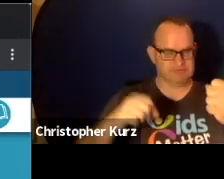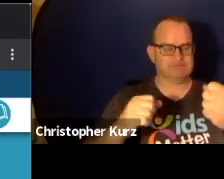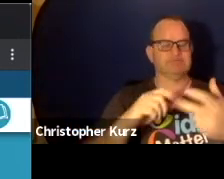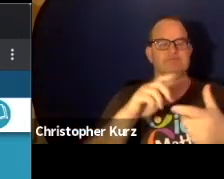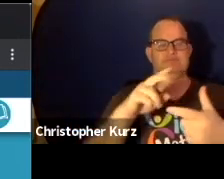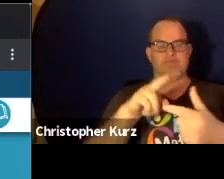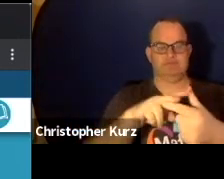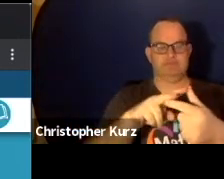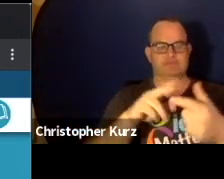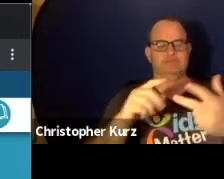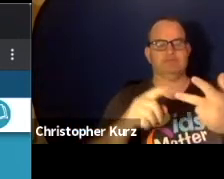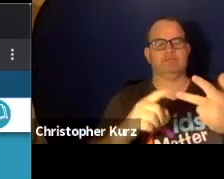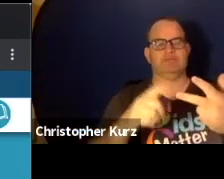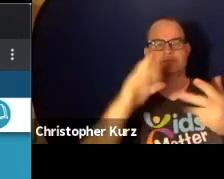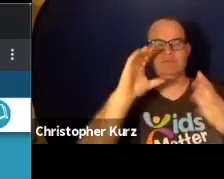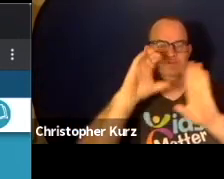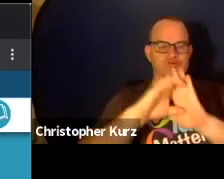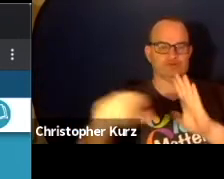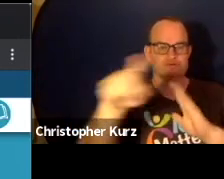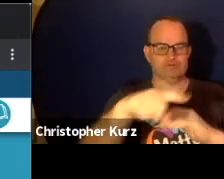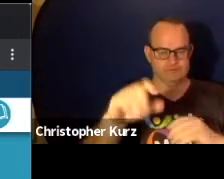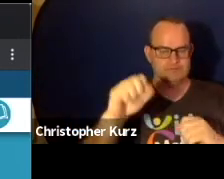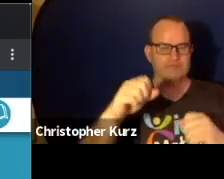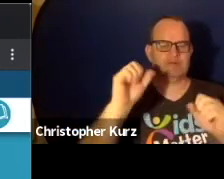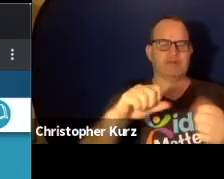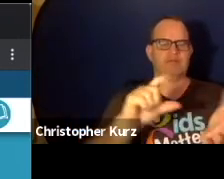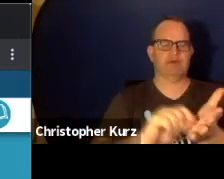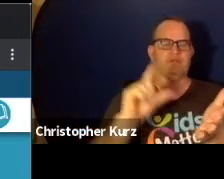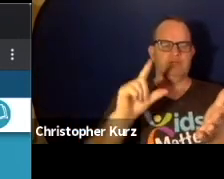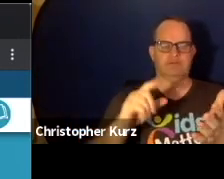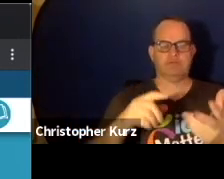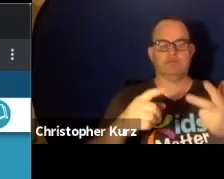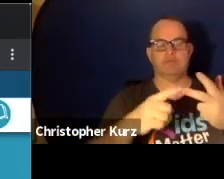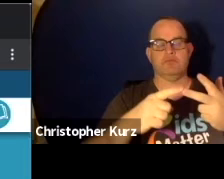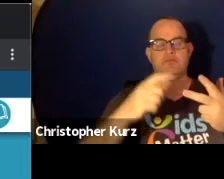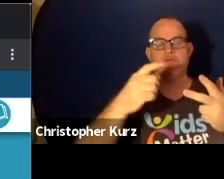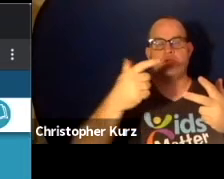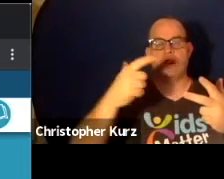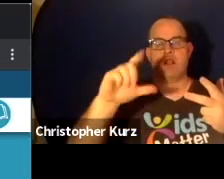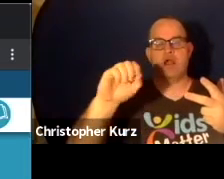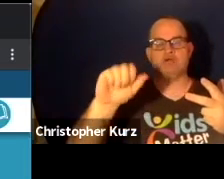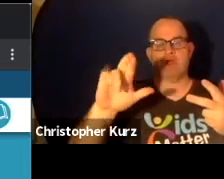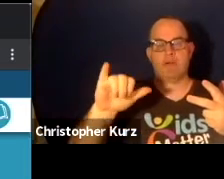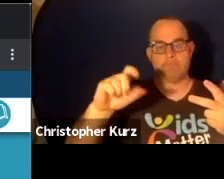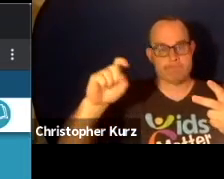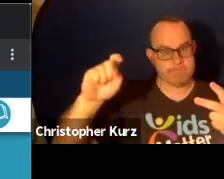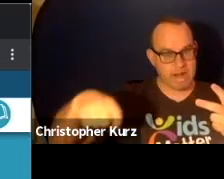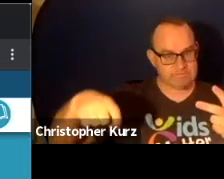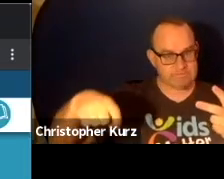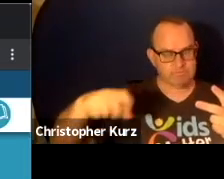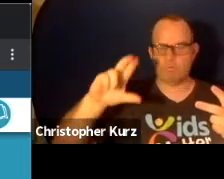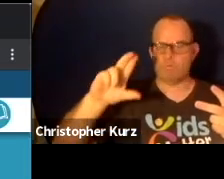So once you've added text, signing, and pictures to each page,